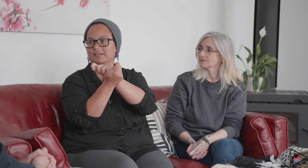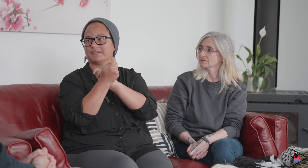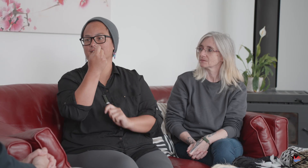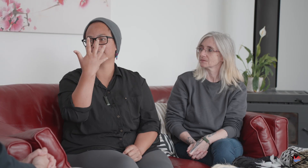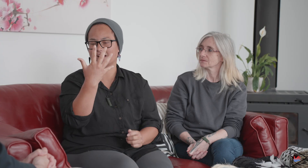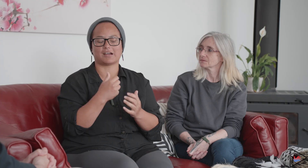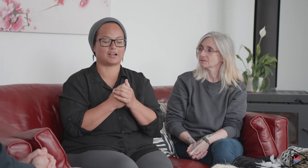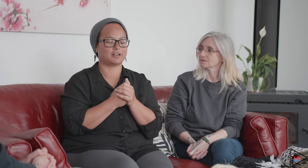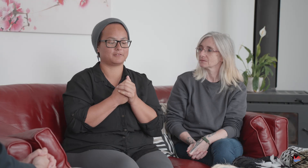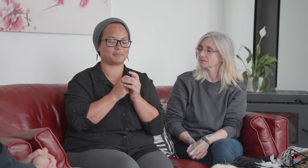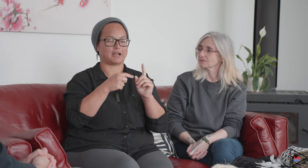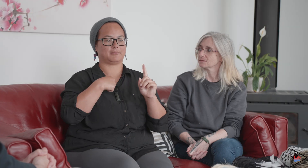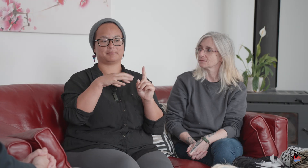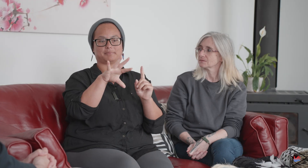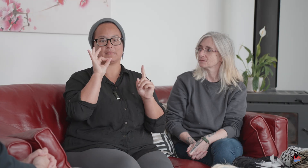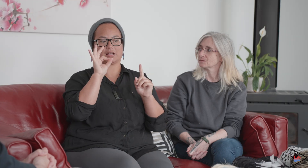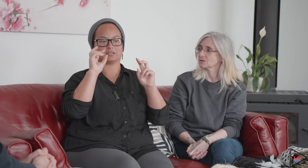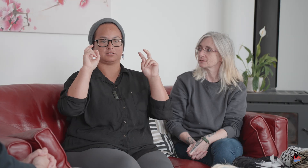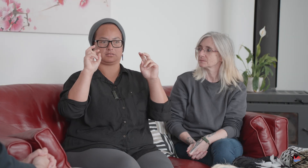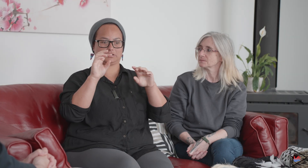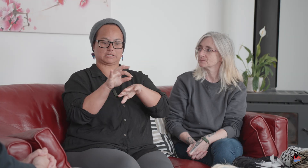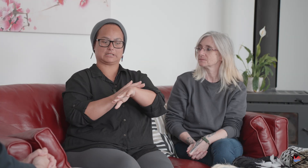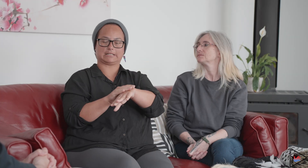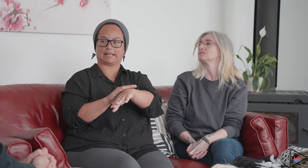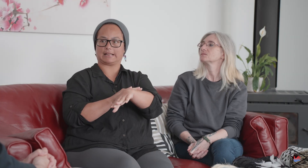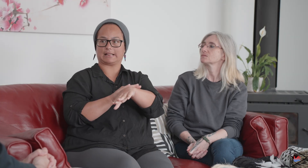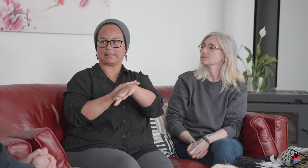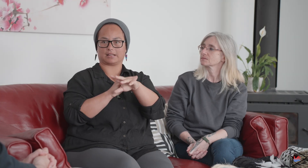you might have two stitches and then four stitches or five stitches that you have you have to count